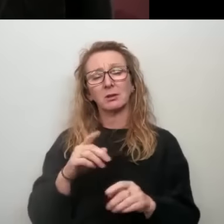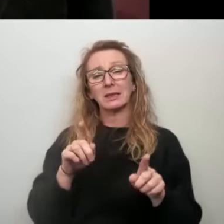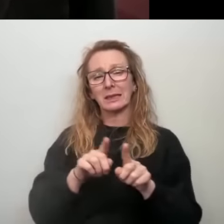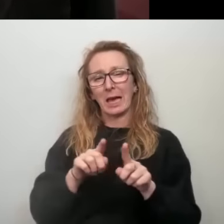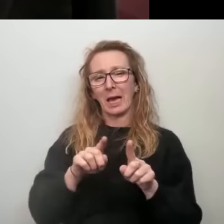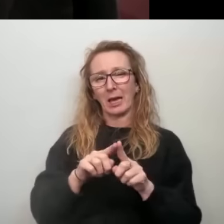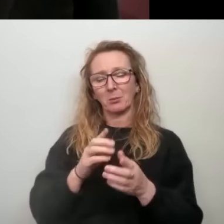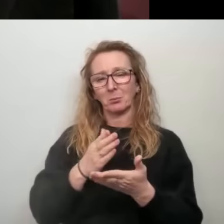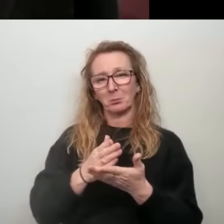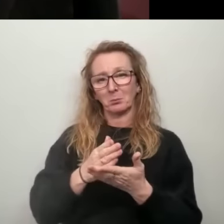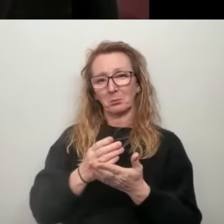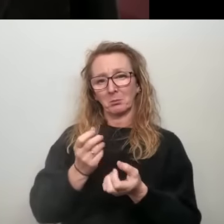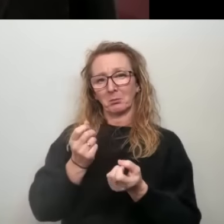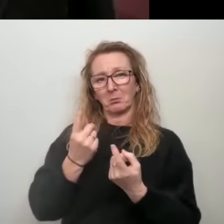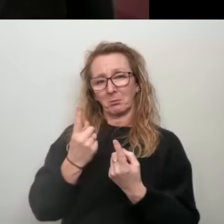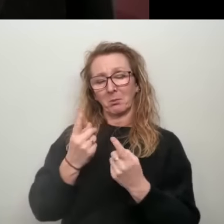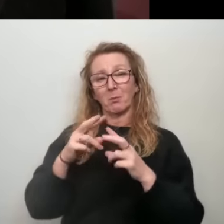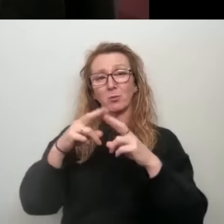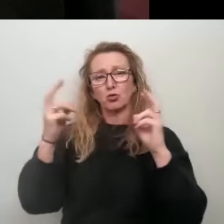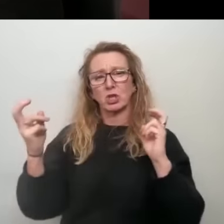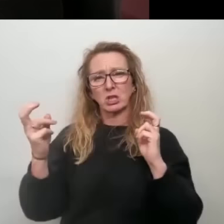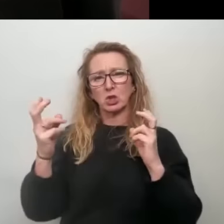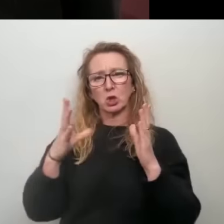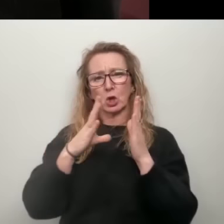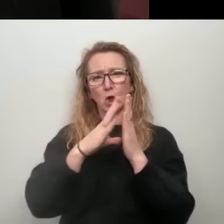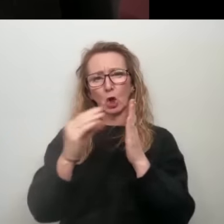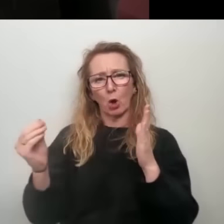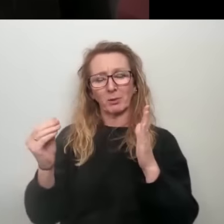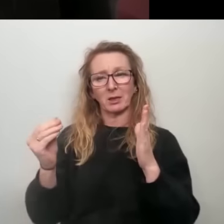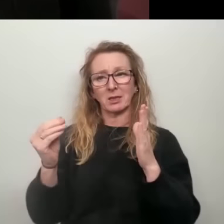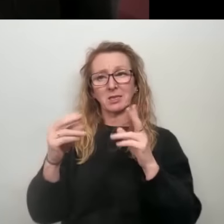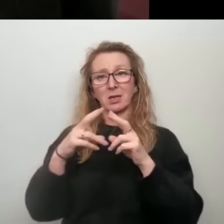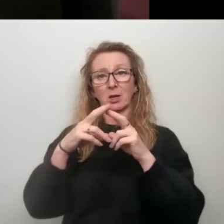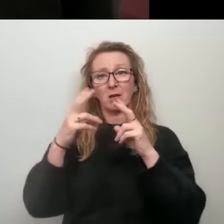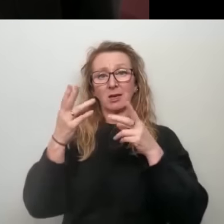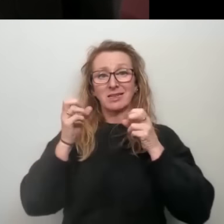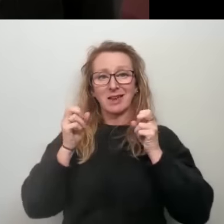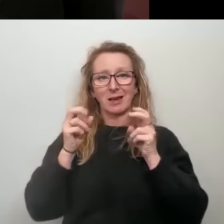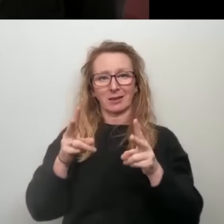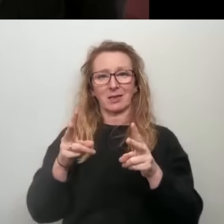that the bridge mimics building techniques using wood timber, is that correct?